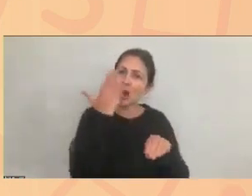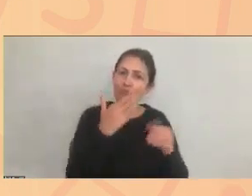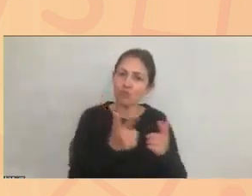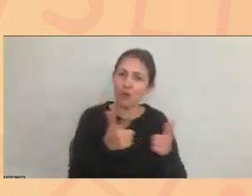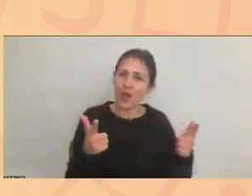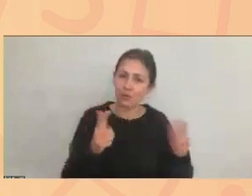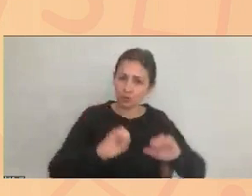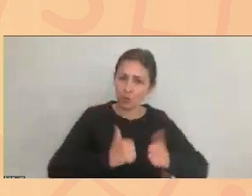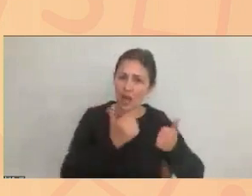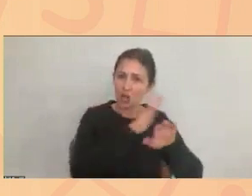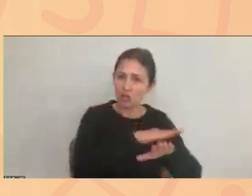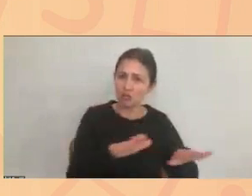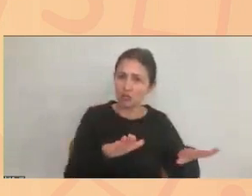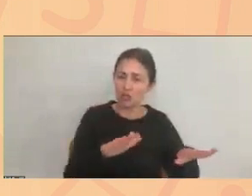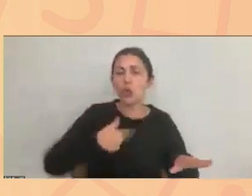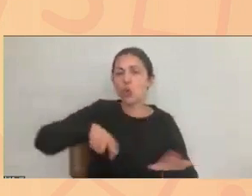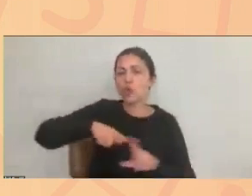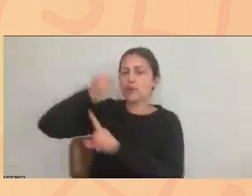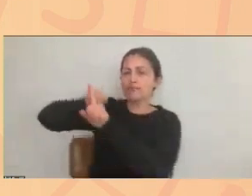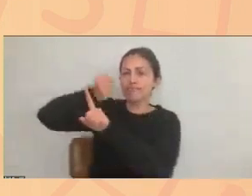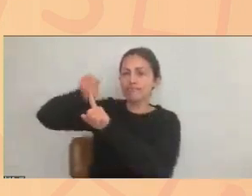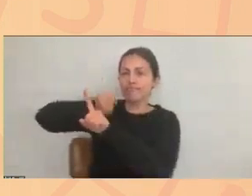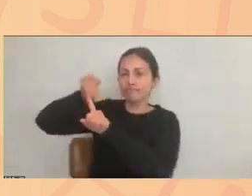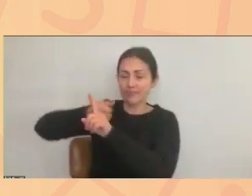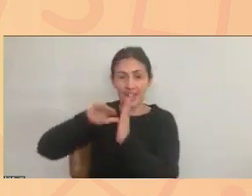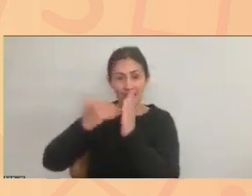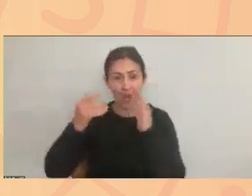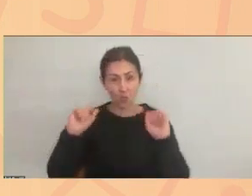the visions of our elders now being put into books,